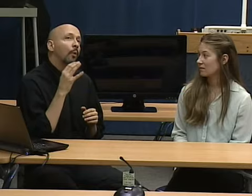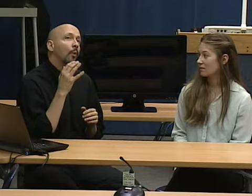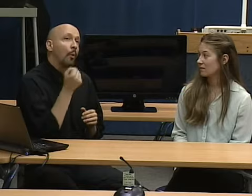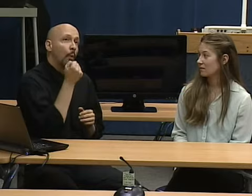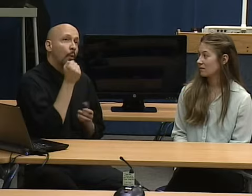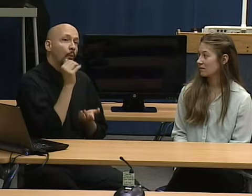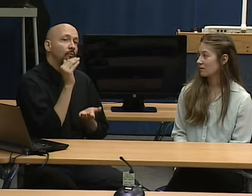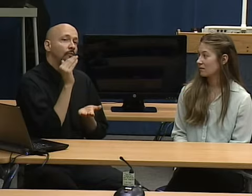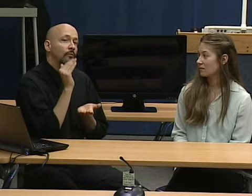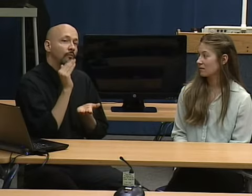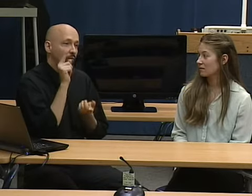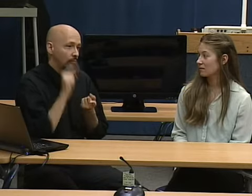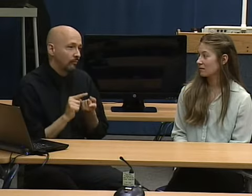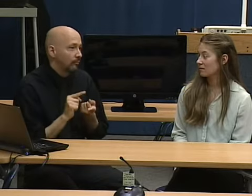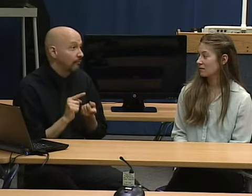Hold Reduction?